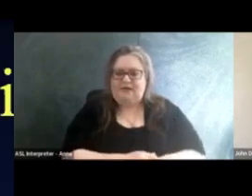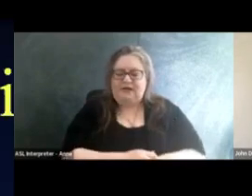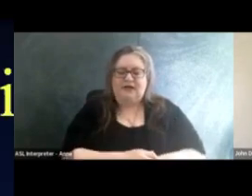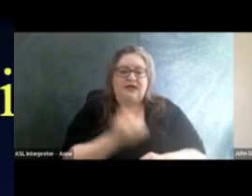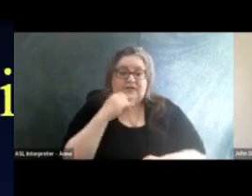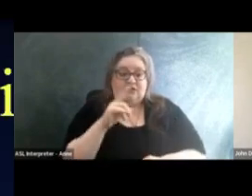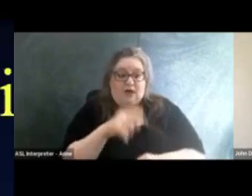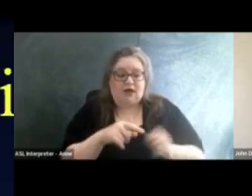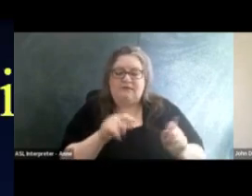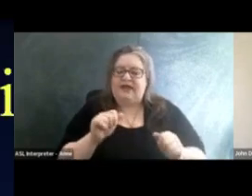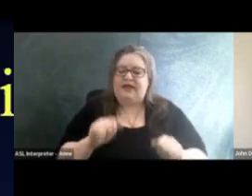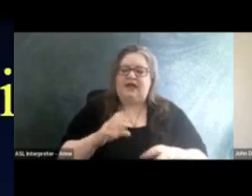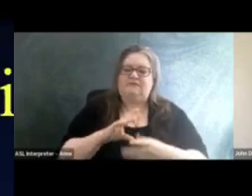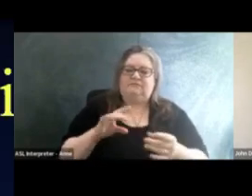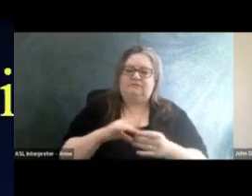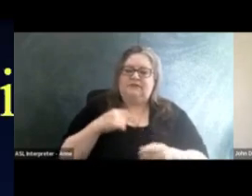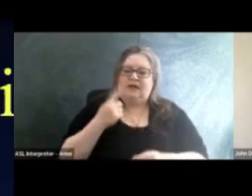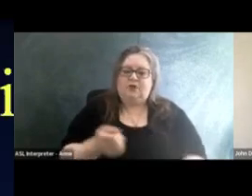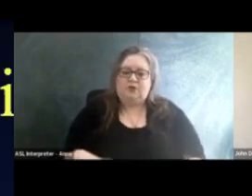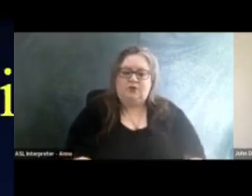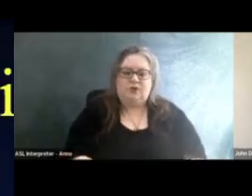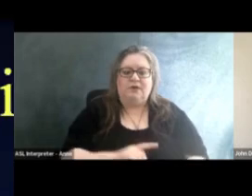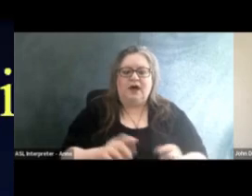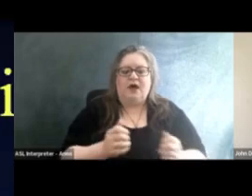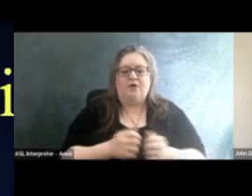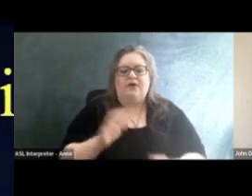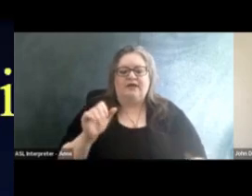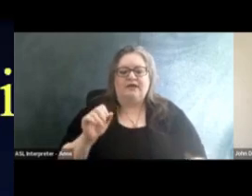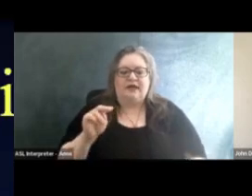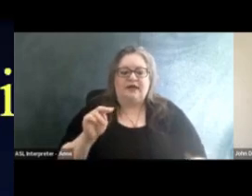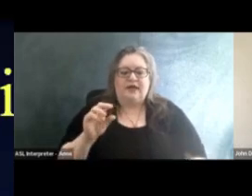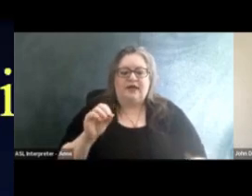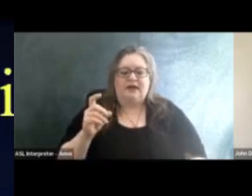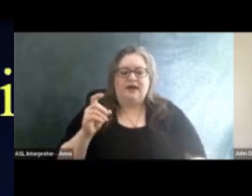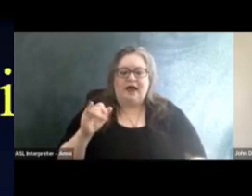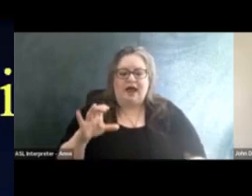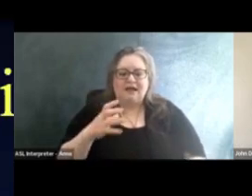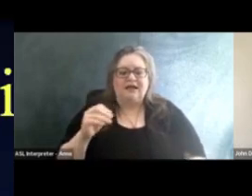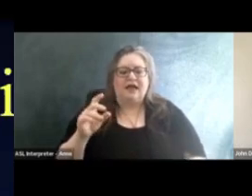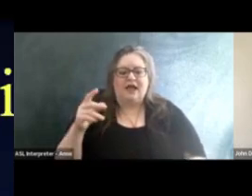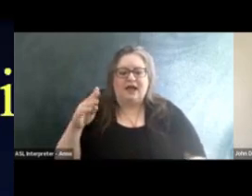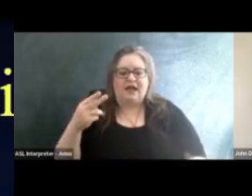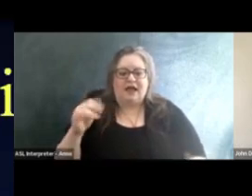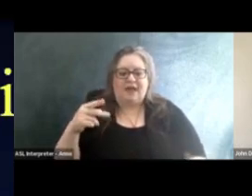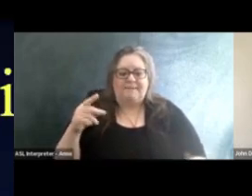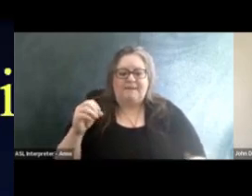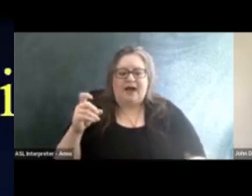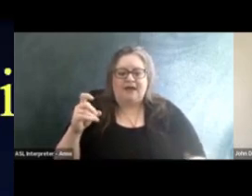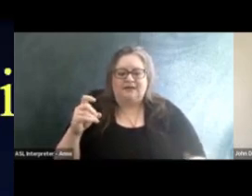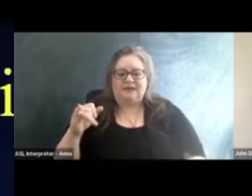they'll be able to tell you. But with the anoxic and apoxic injuries, as well as traumatic brain injury, there are a number